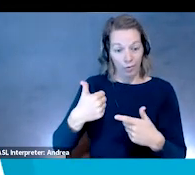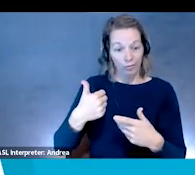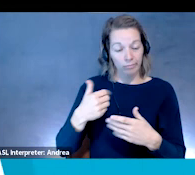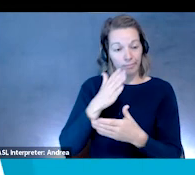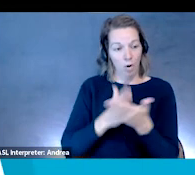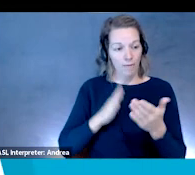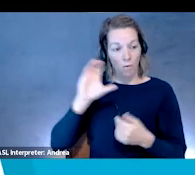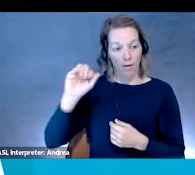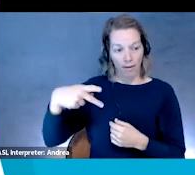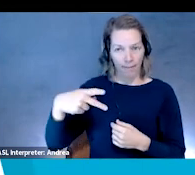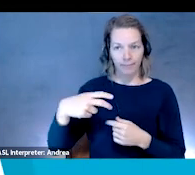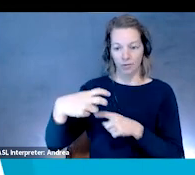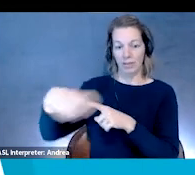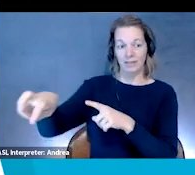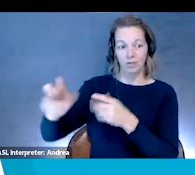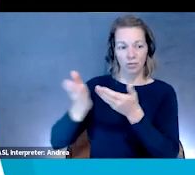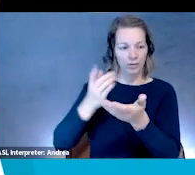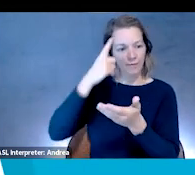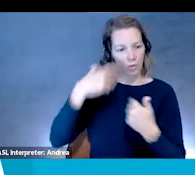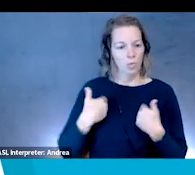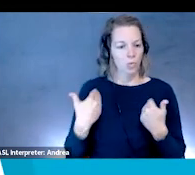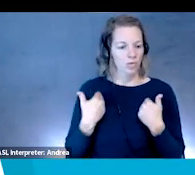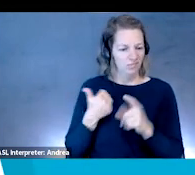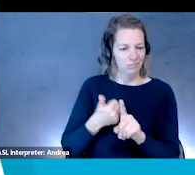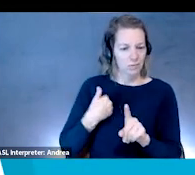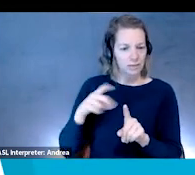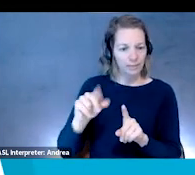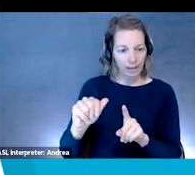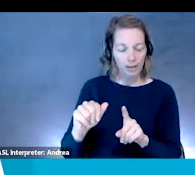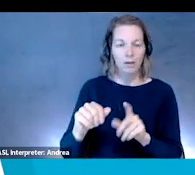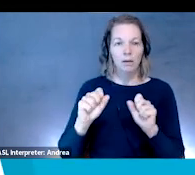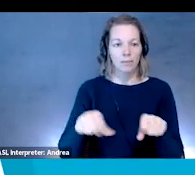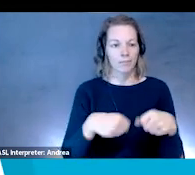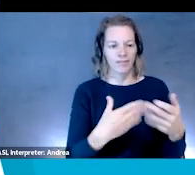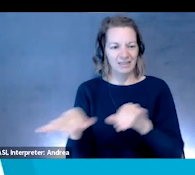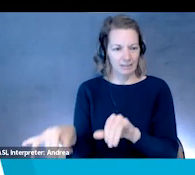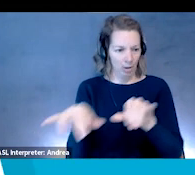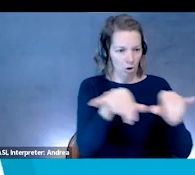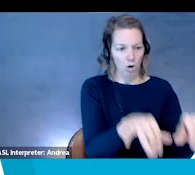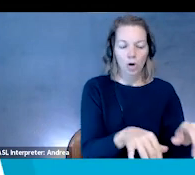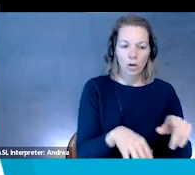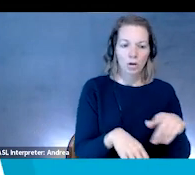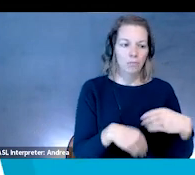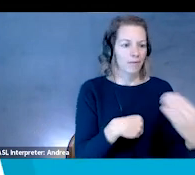TO TALK ABOUT TRANSITION SERVICES. >> THIS IS EMILY. >> WHEN WE THINK ABOUT TRANSITION SERVICES FOR